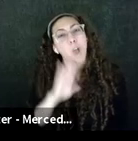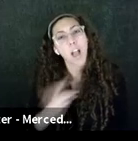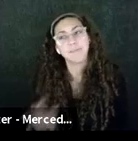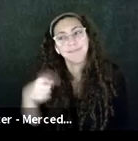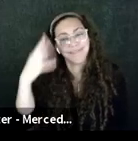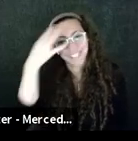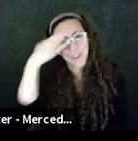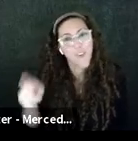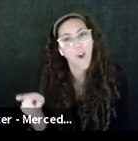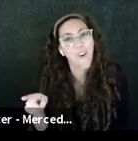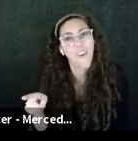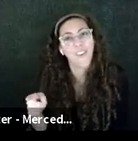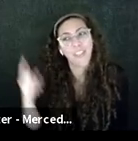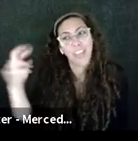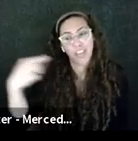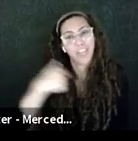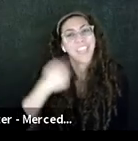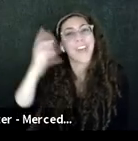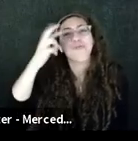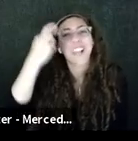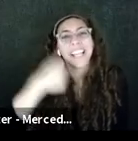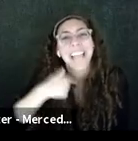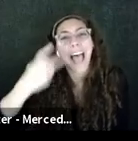Jason Williams: But this, this is a sign for people that I'm safe right